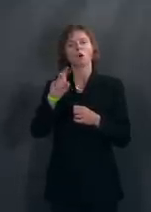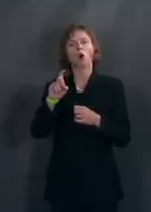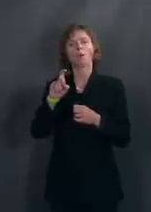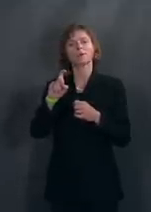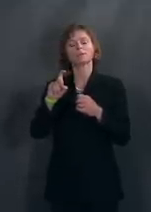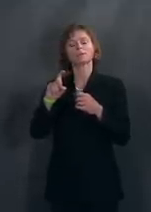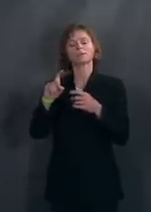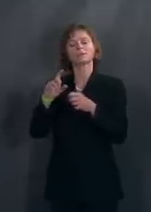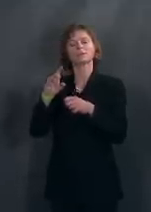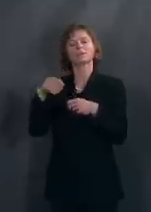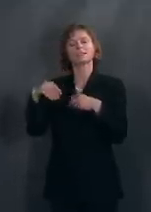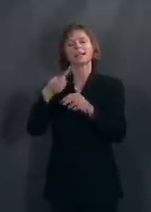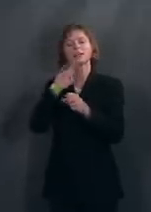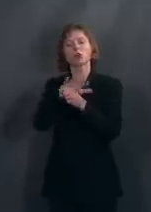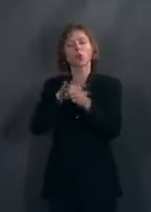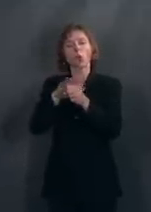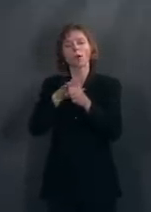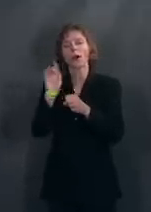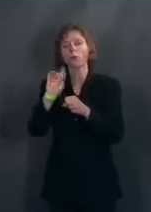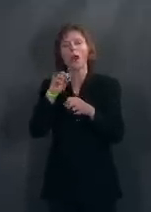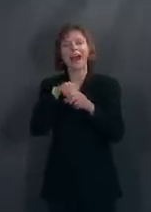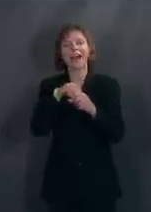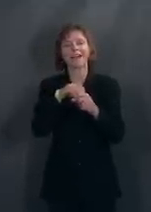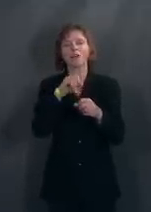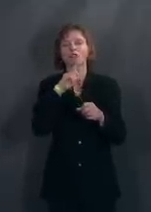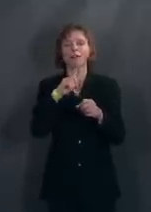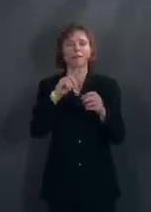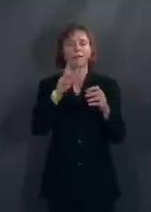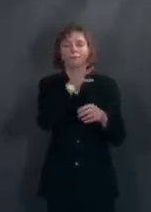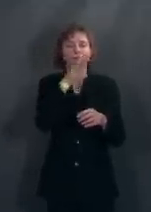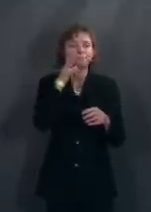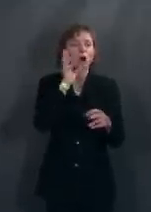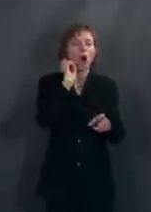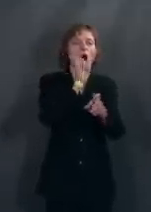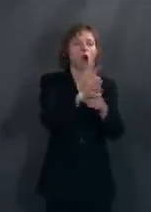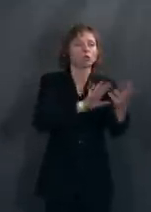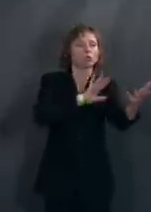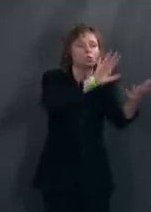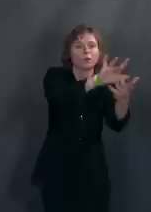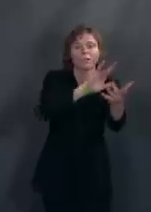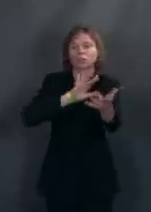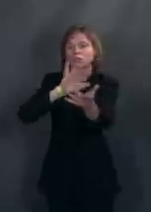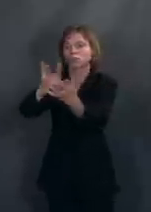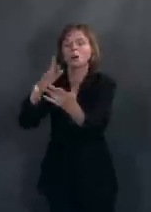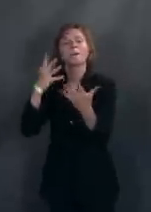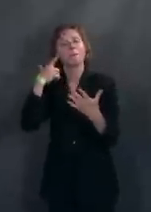distribution of the of the pharmacy doses. And across the board, as you know,